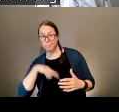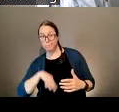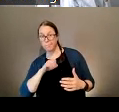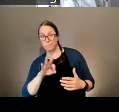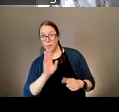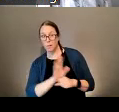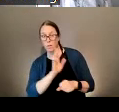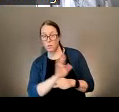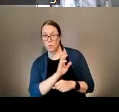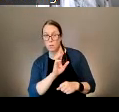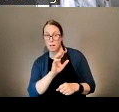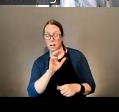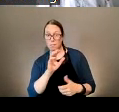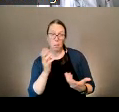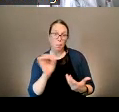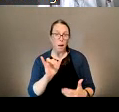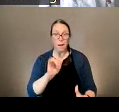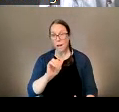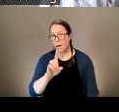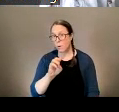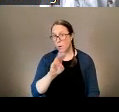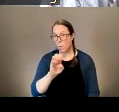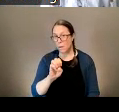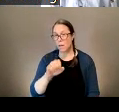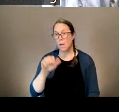is that Acrobat has actually included tools